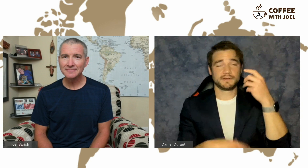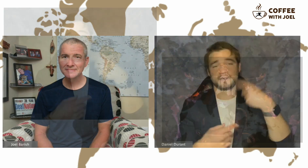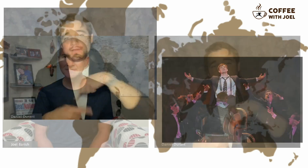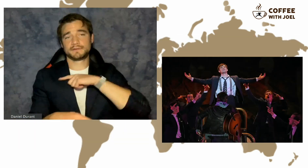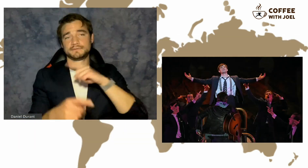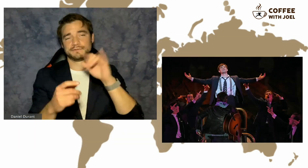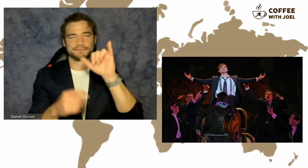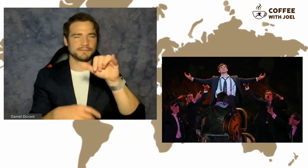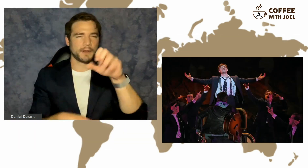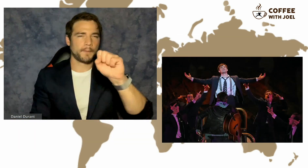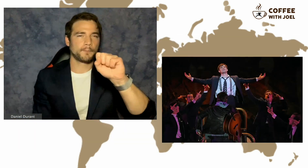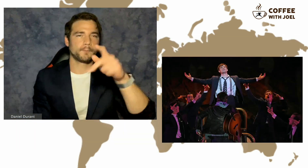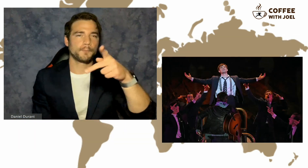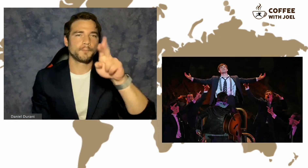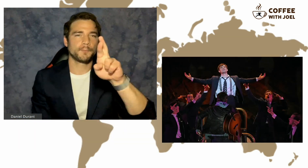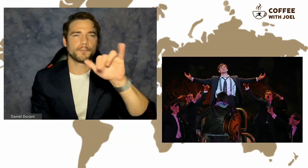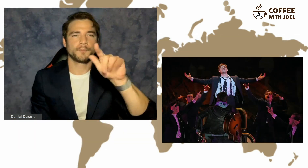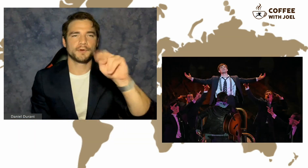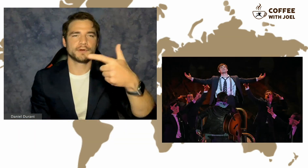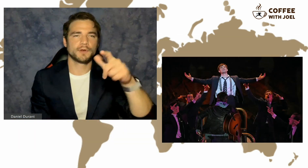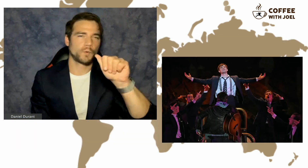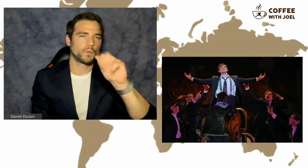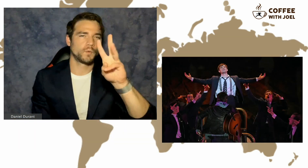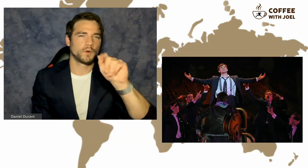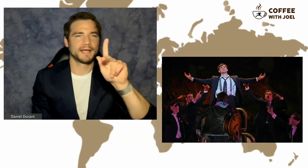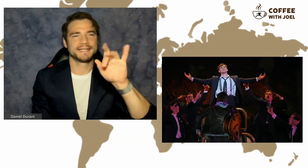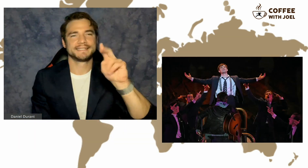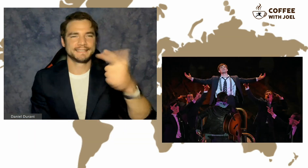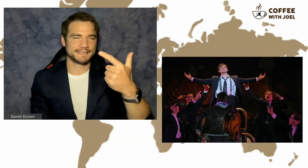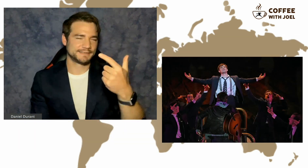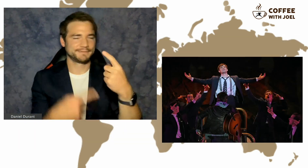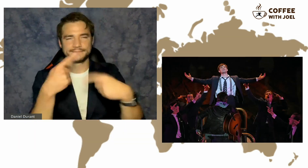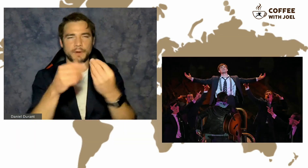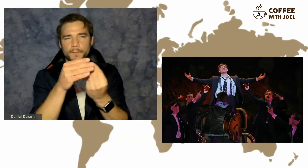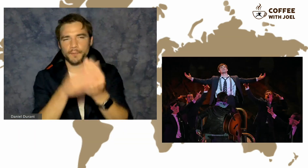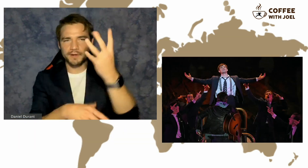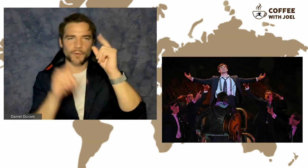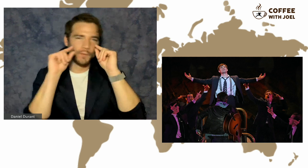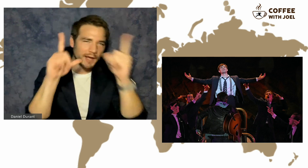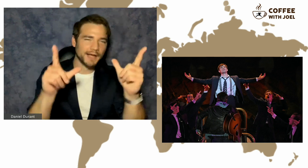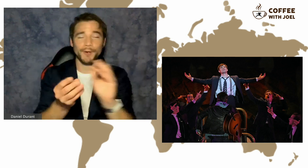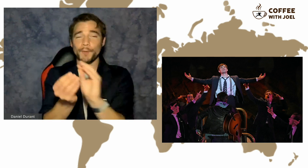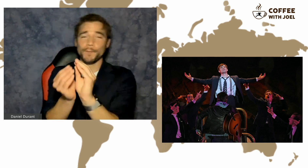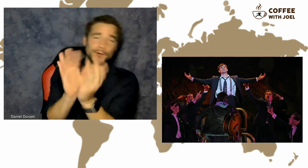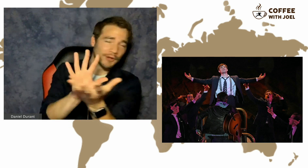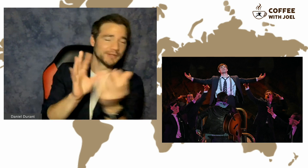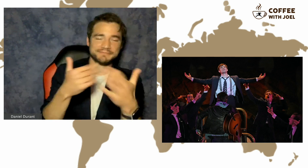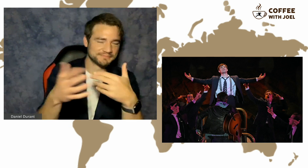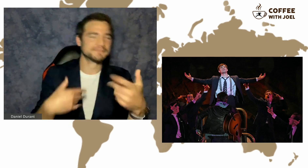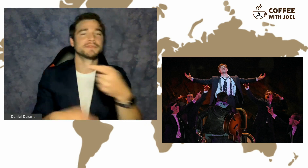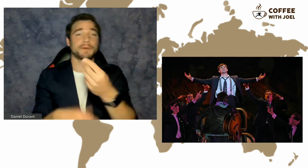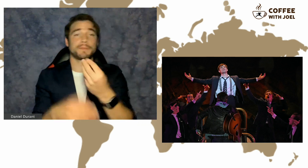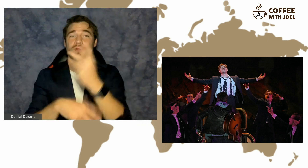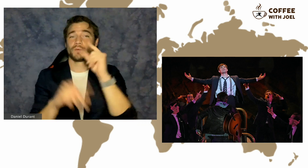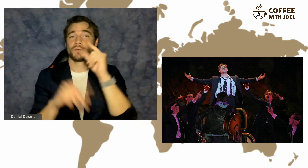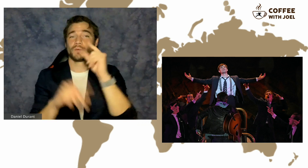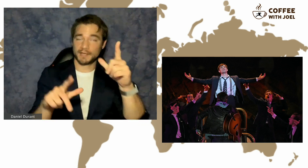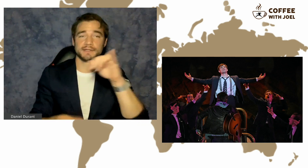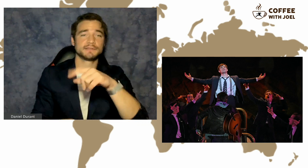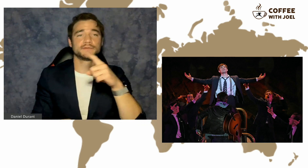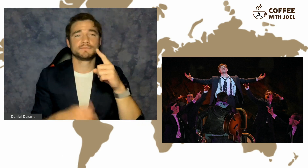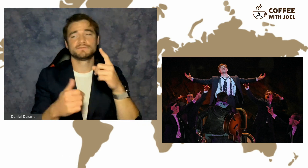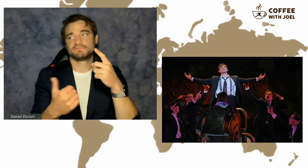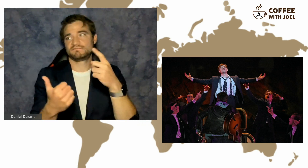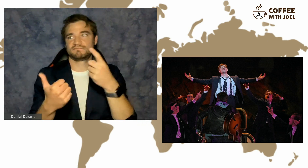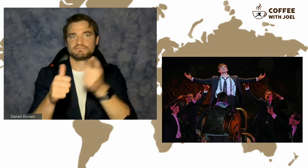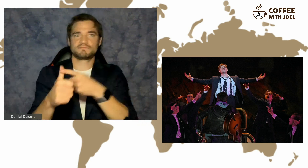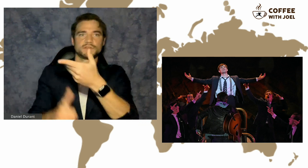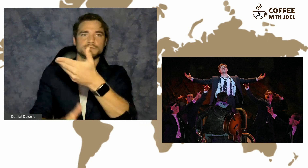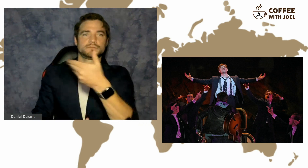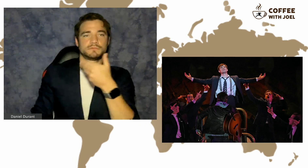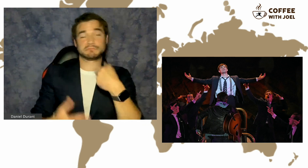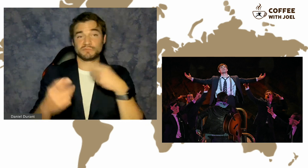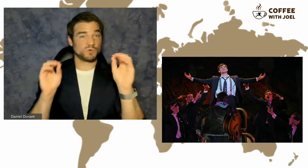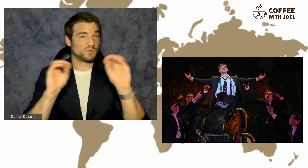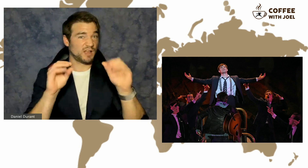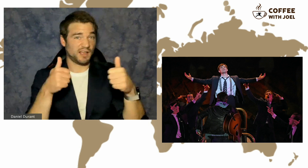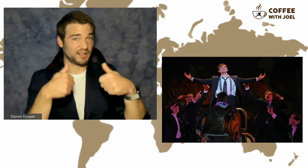Spring Awakening - these are the signs for it - gave me that opportunity.